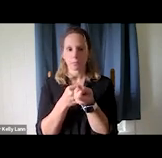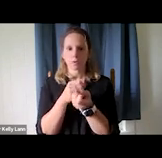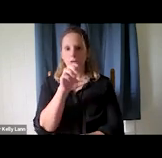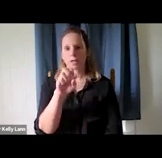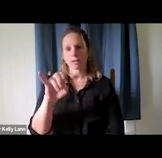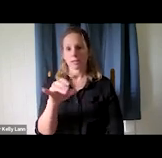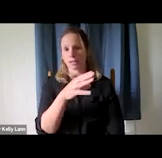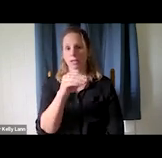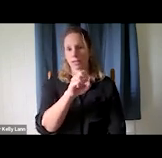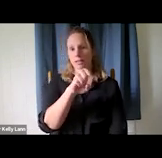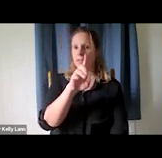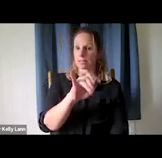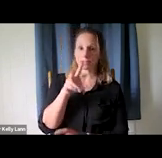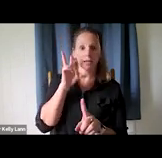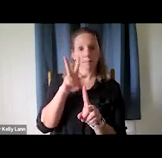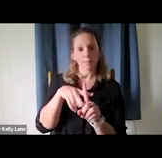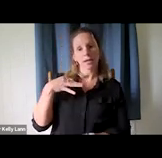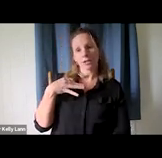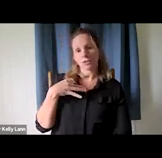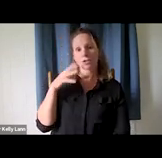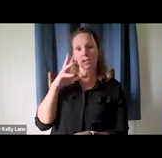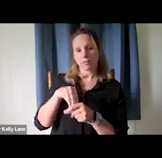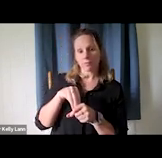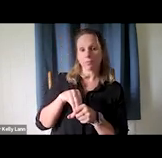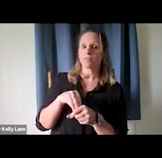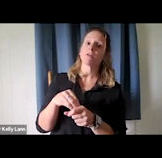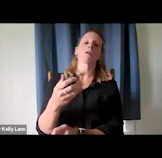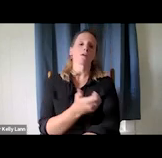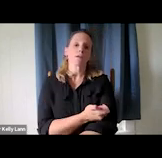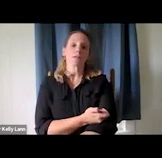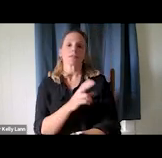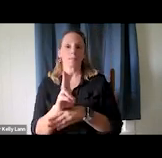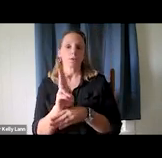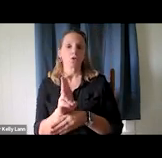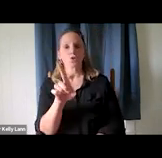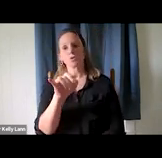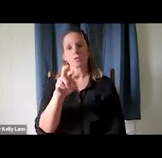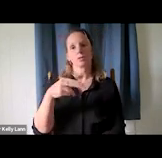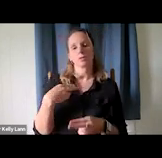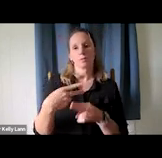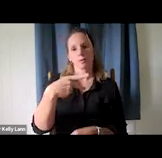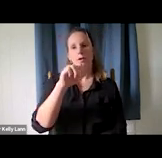and SSDI Applications Involving Substance Use Disorders. My name is Pam Heine, senior project associate